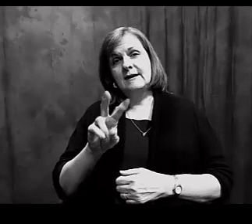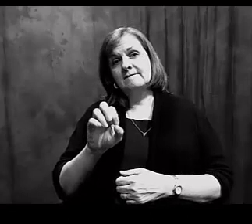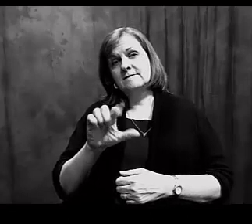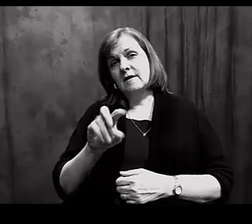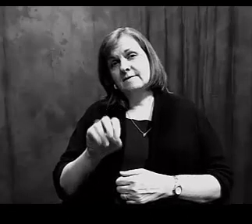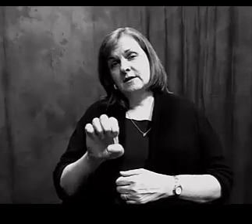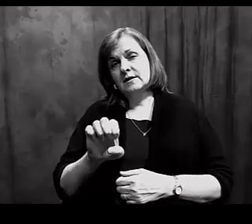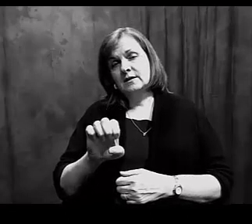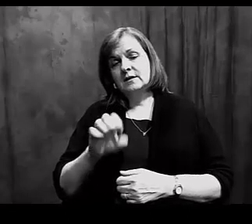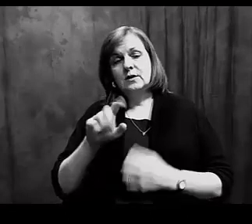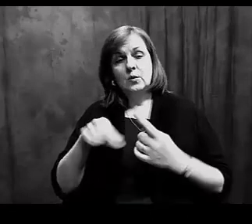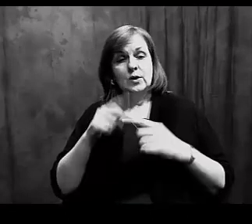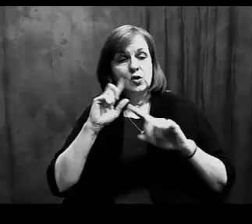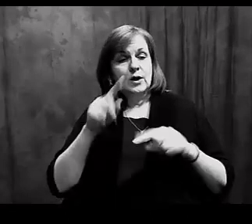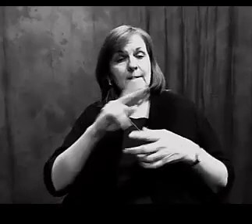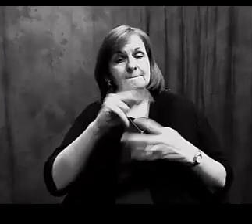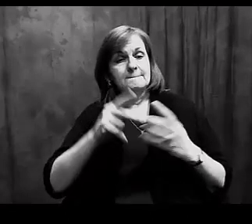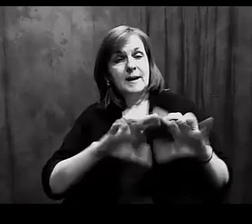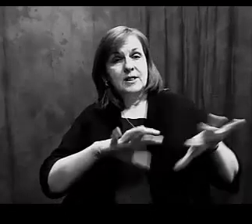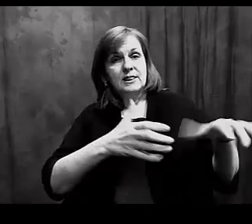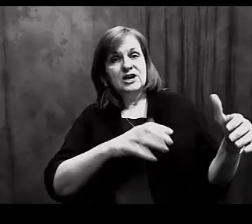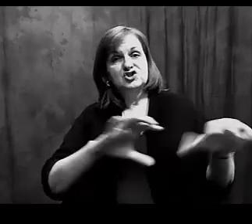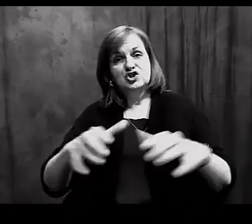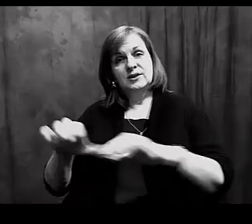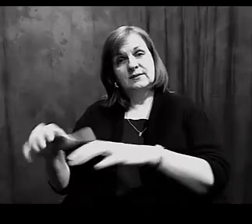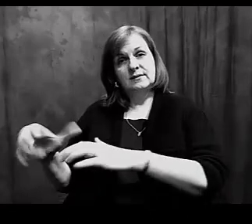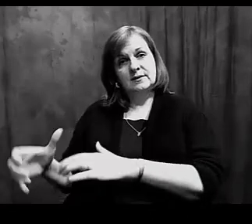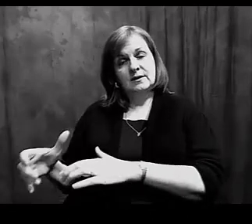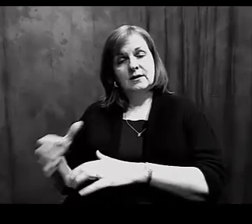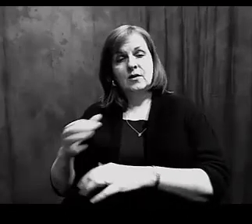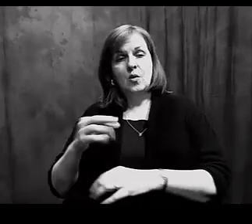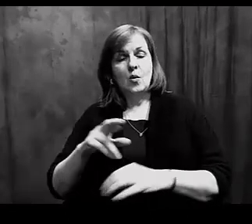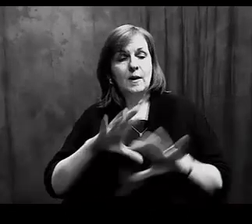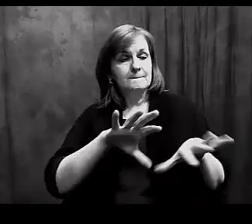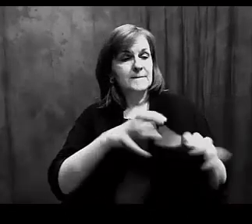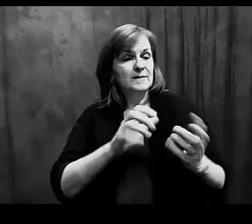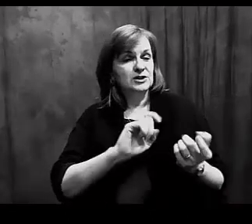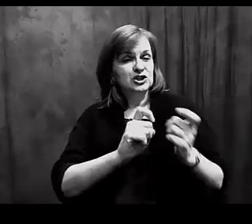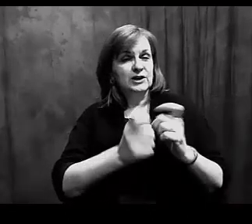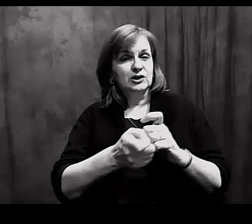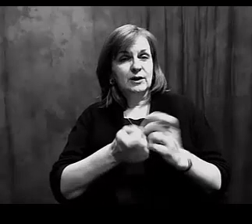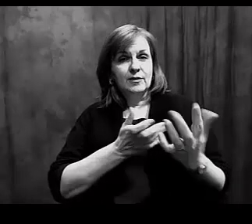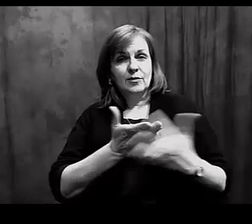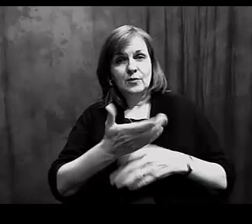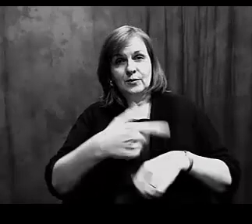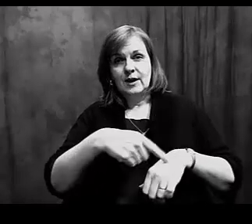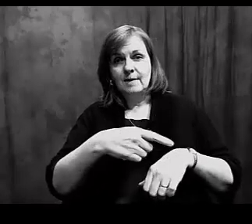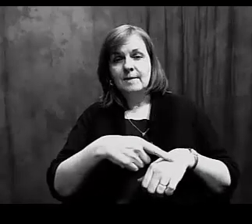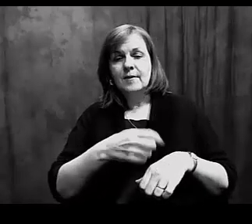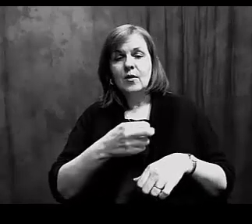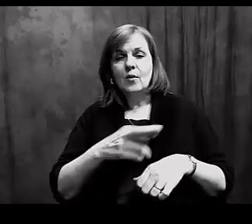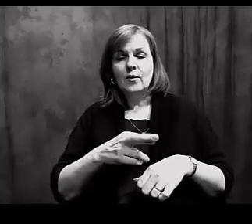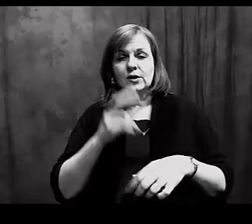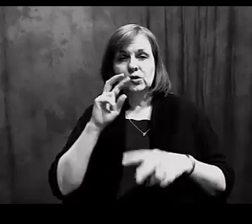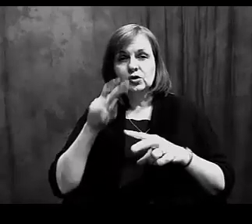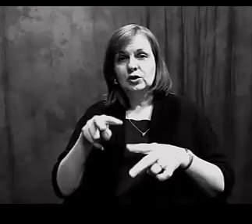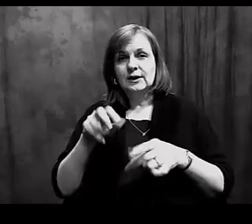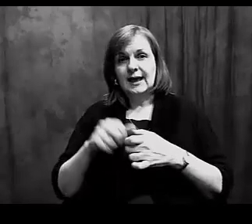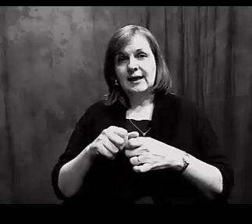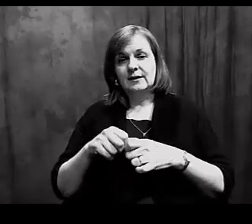so when we look at populations when we look at changes in populations over long periods when we look at geographical